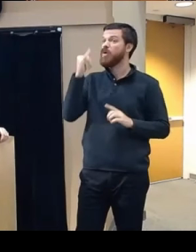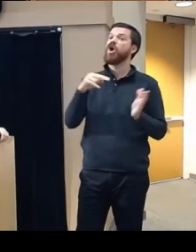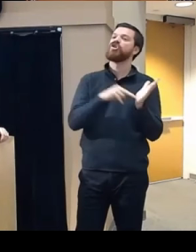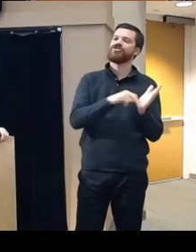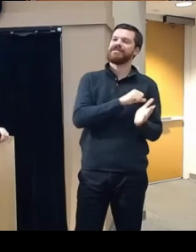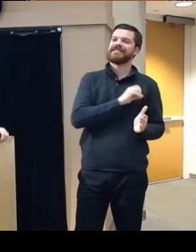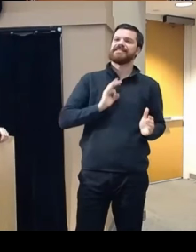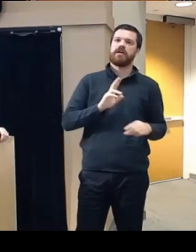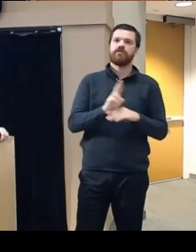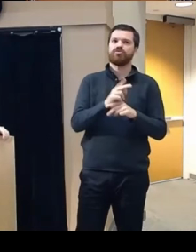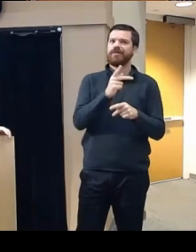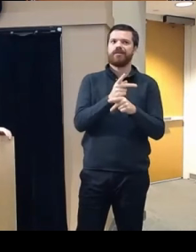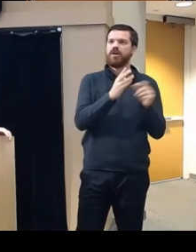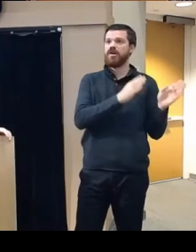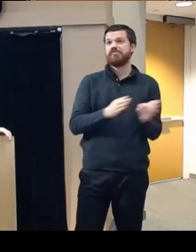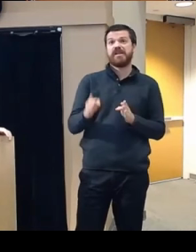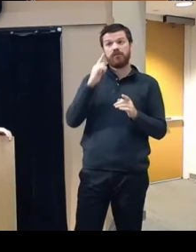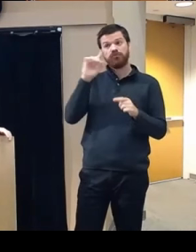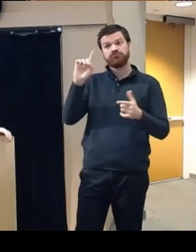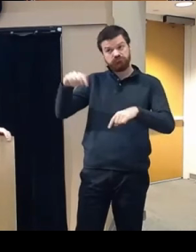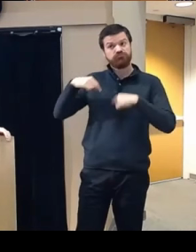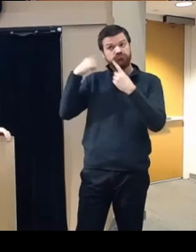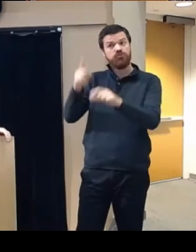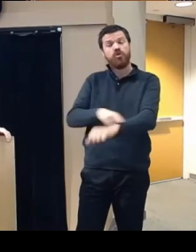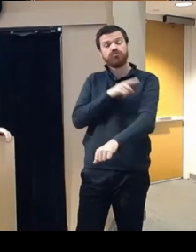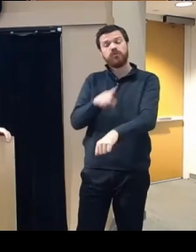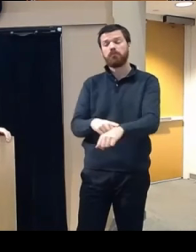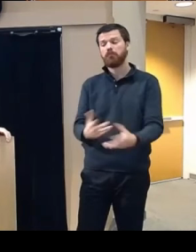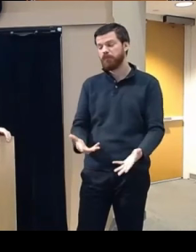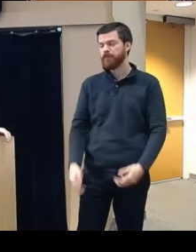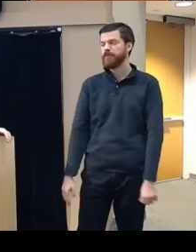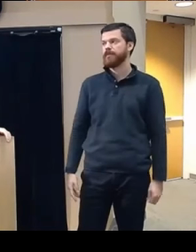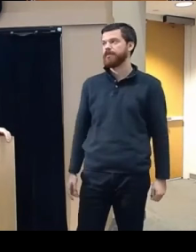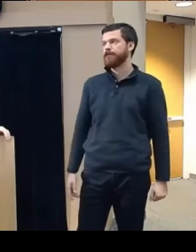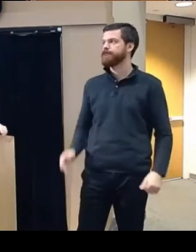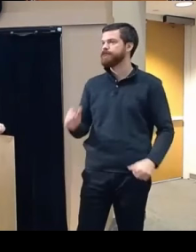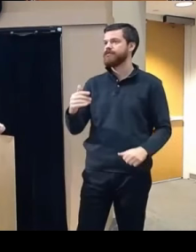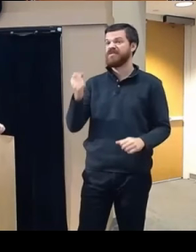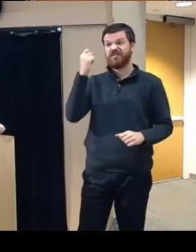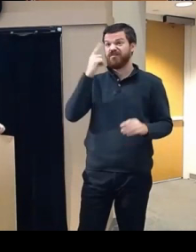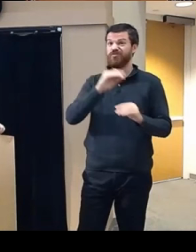using a care plan um for quite some time now um and so there there will be no changes to the